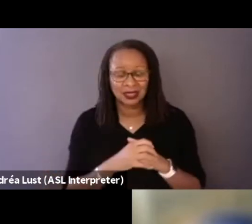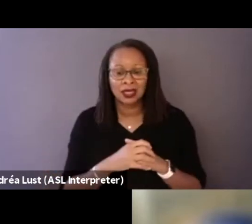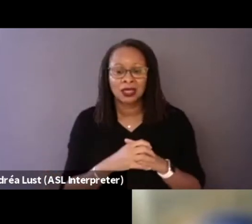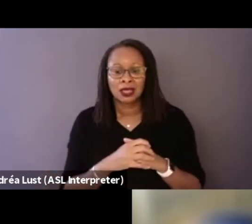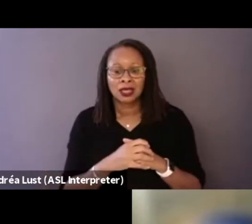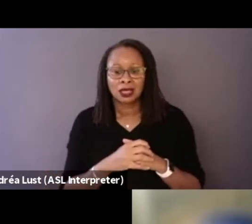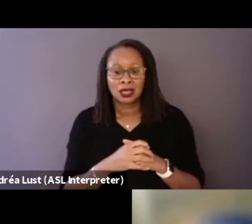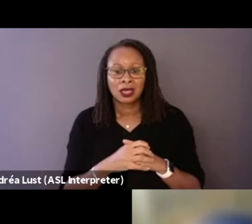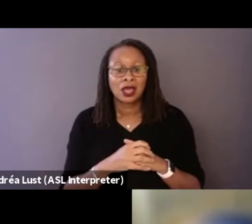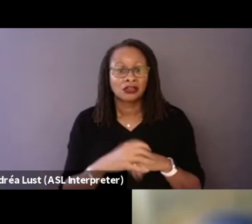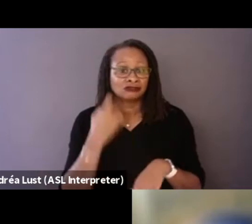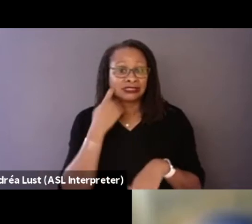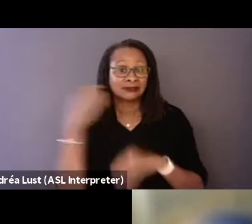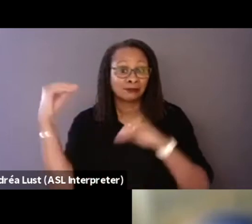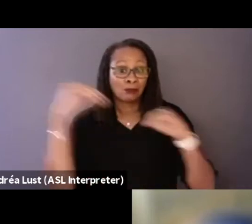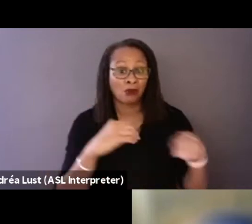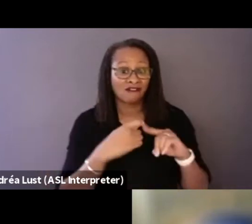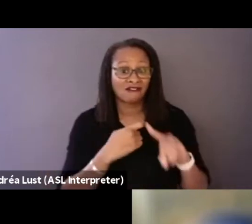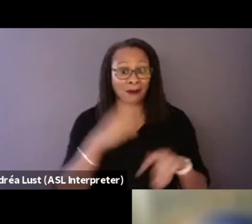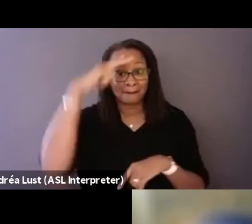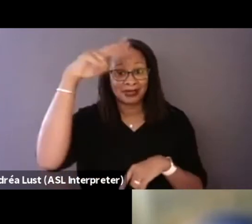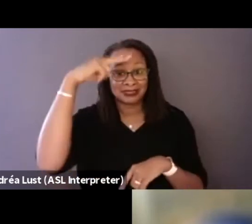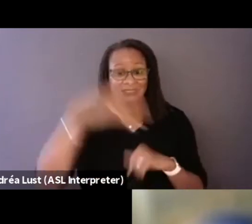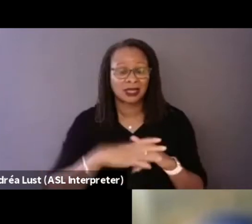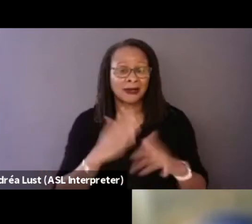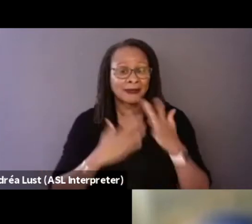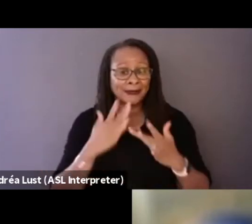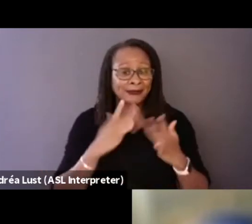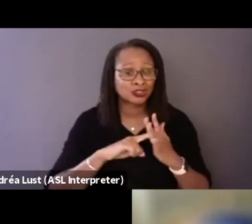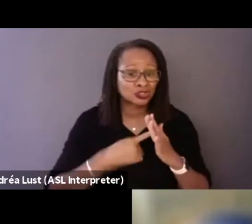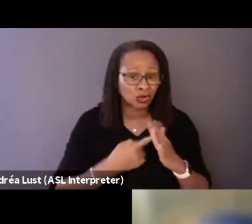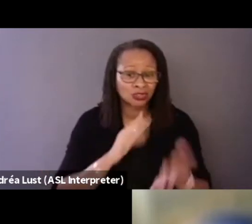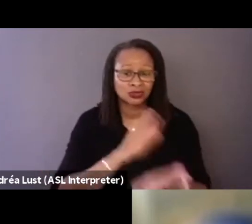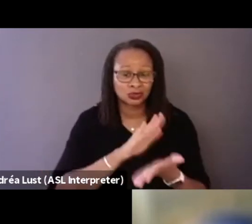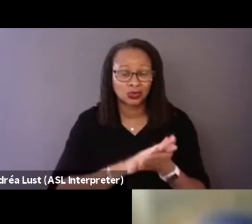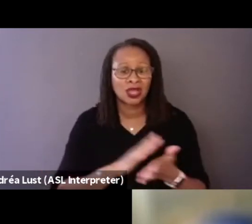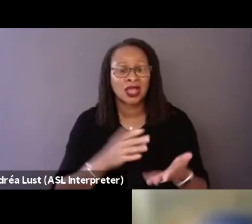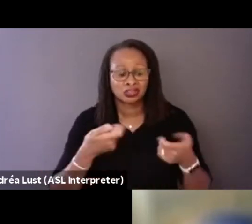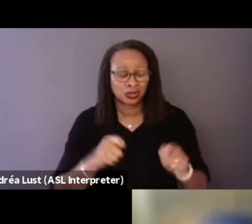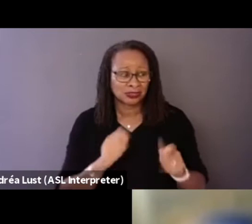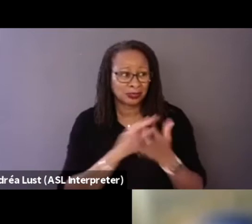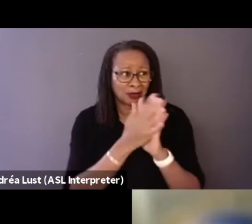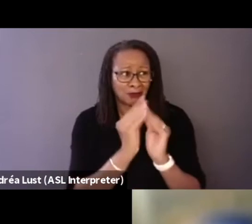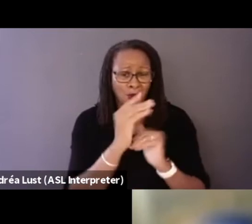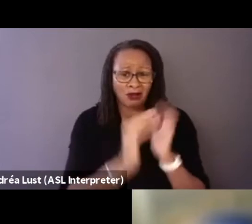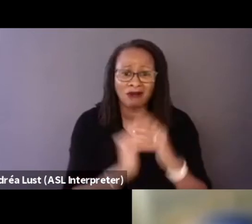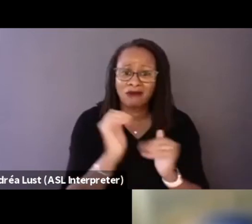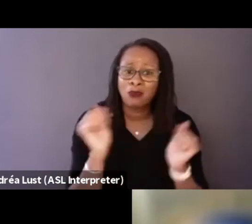Came from Mexico, so they were barely starting school. They were trying to get used to the school system